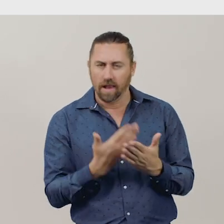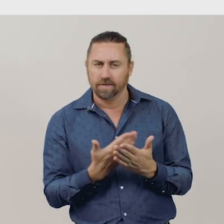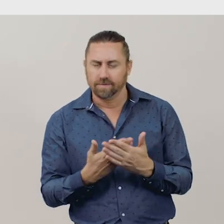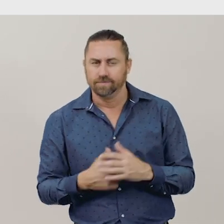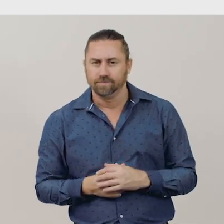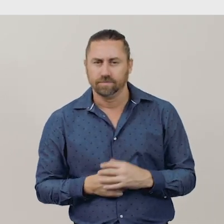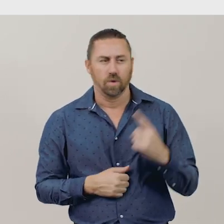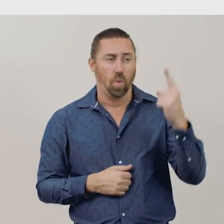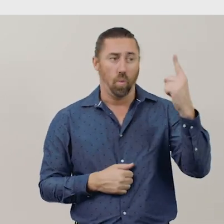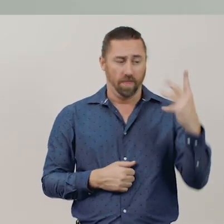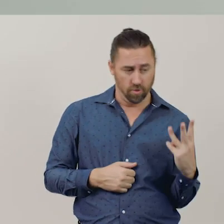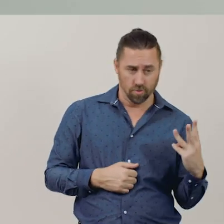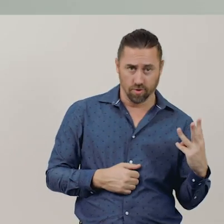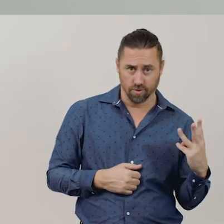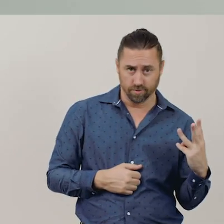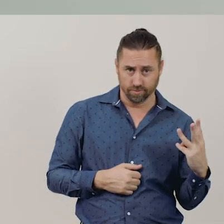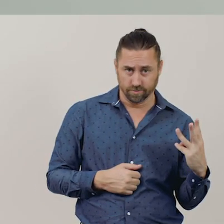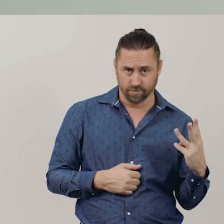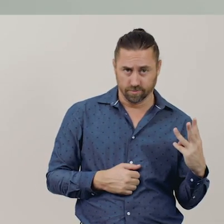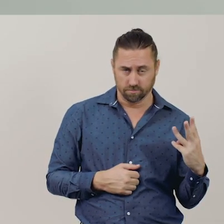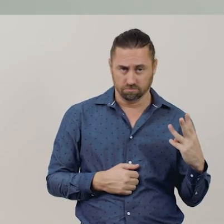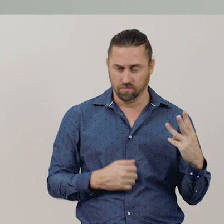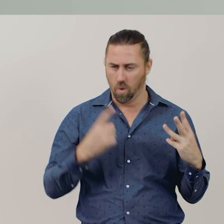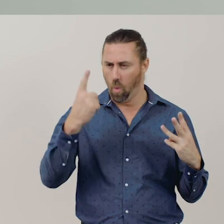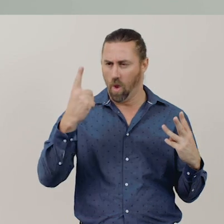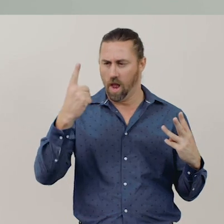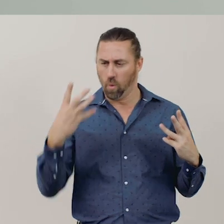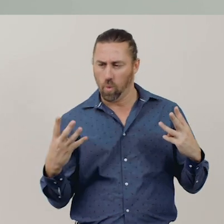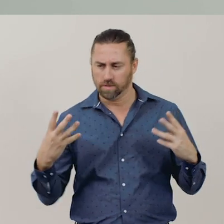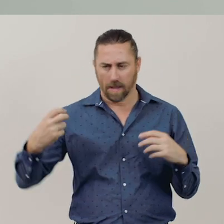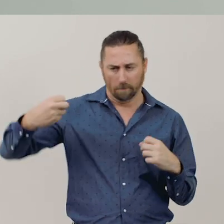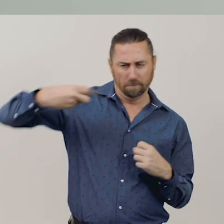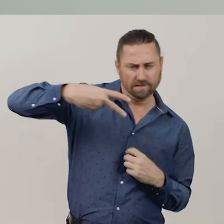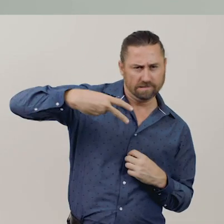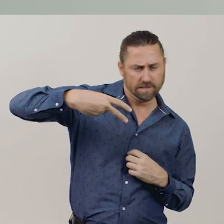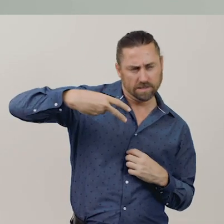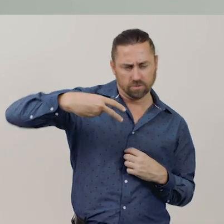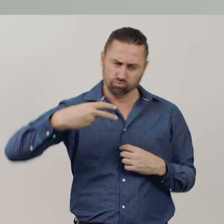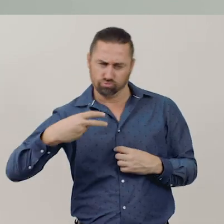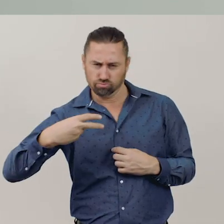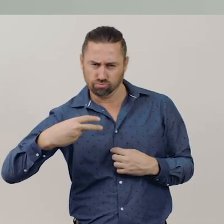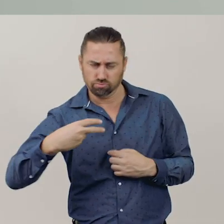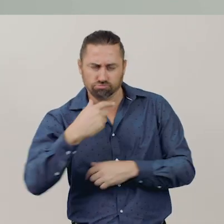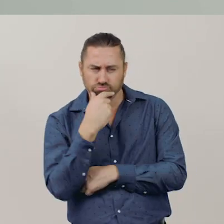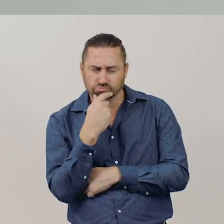1 third is smaller than 1 quarter. Let’s compare our fraction strips.